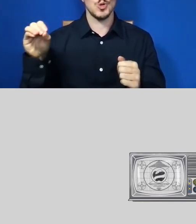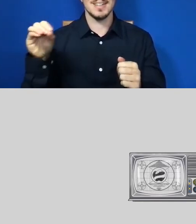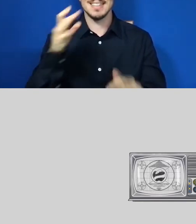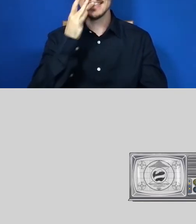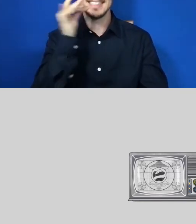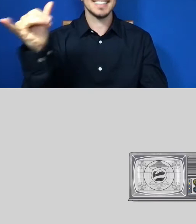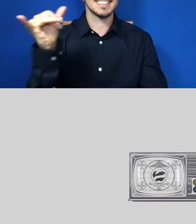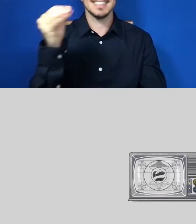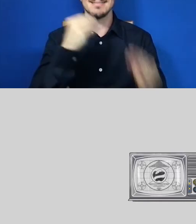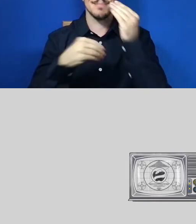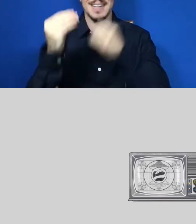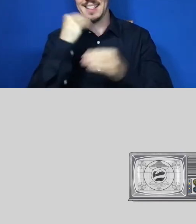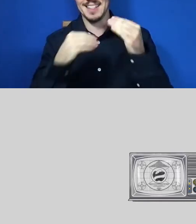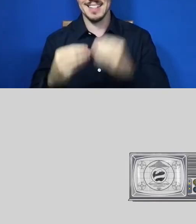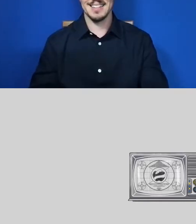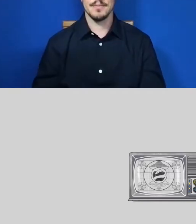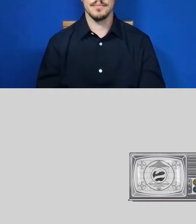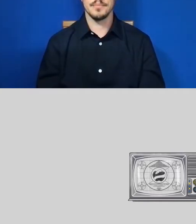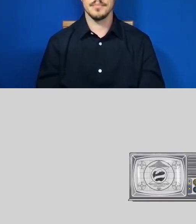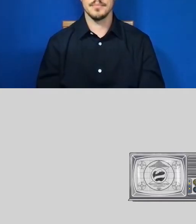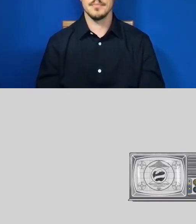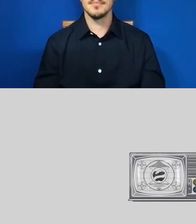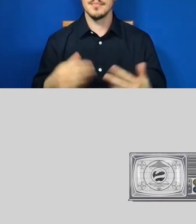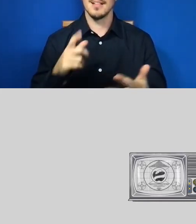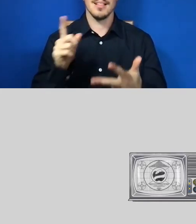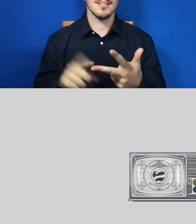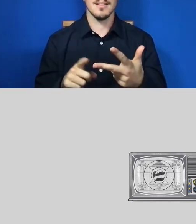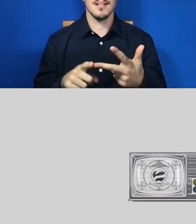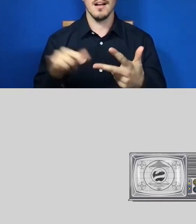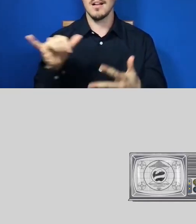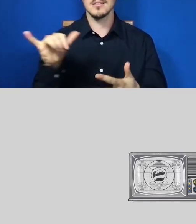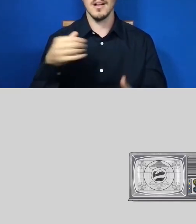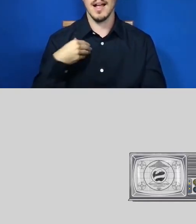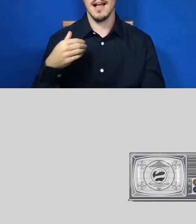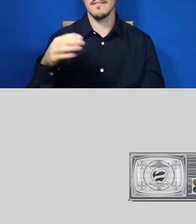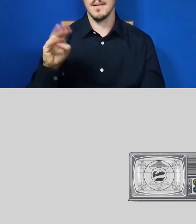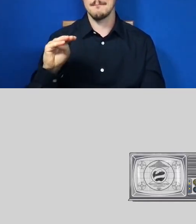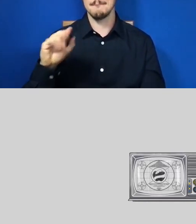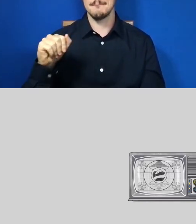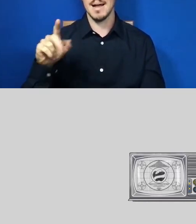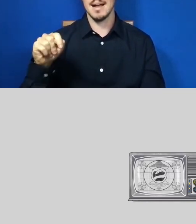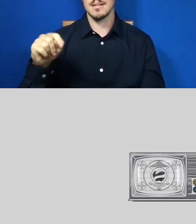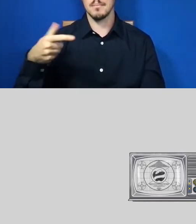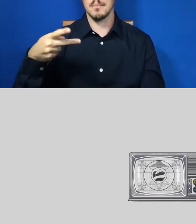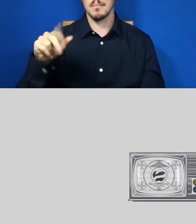what a delicious meal. Finally, we also have Matplotlib.